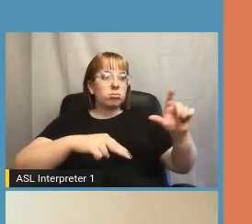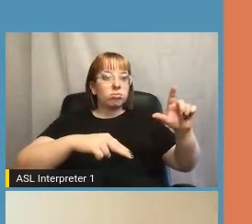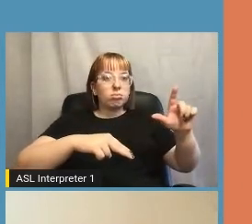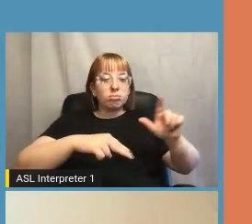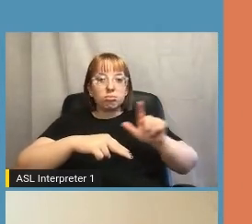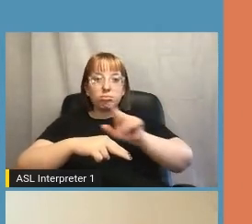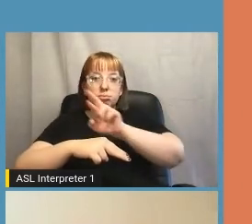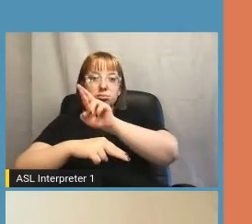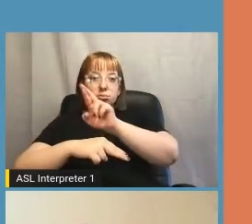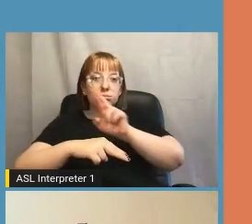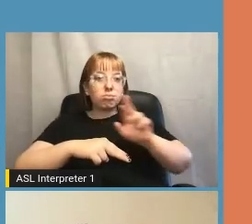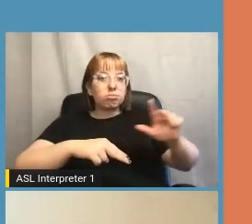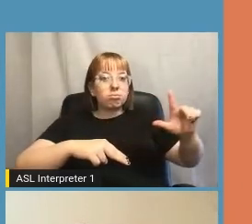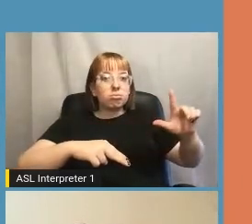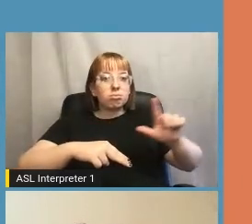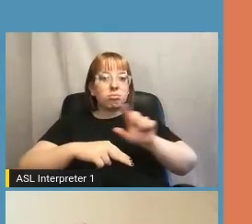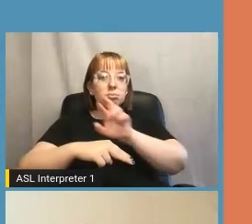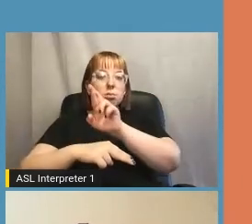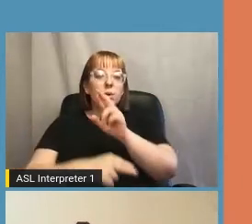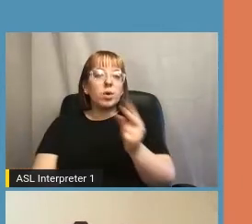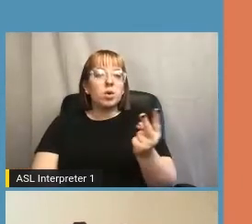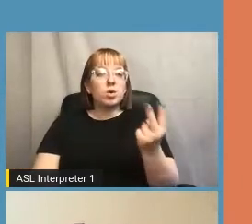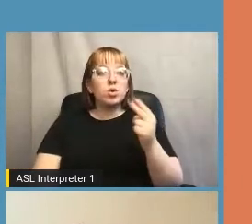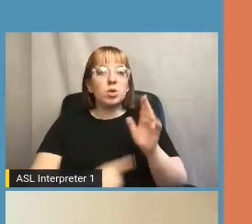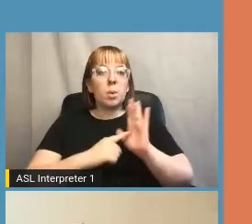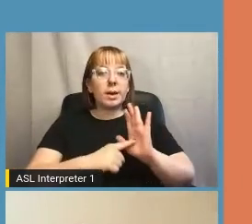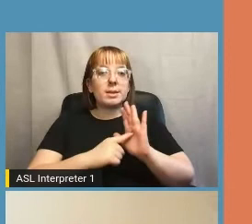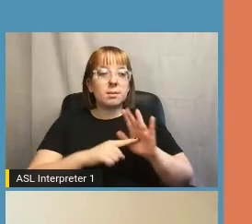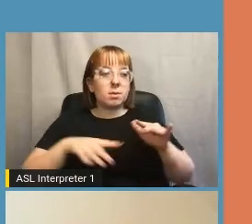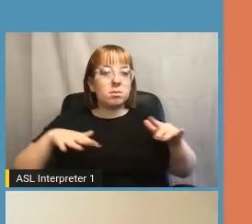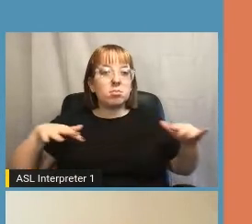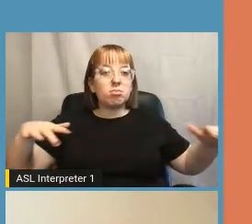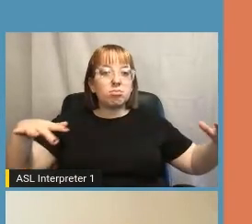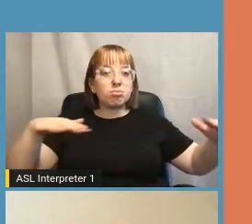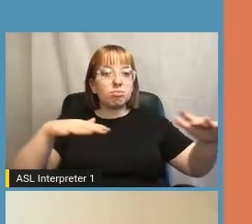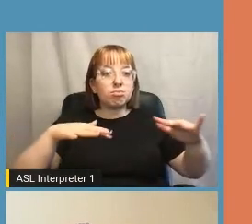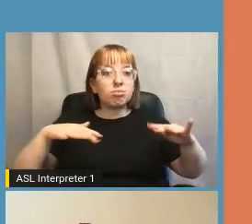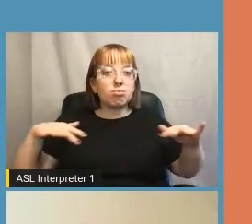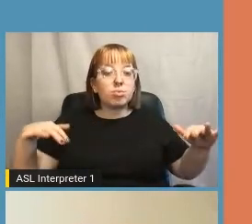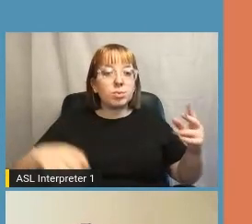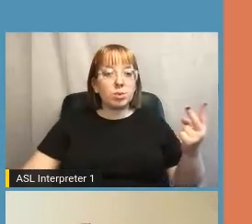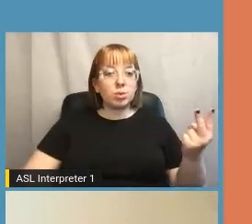there would be two exhibition areas or two stimulations um for each so there was like a